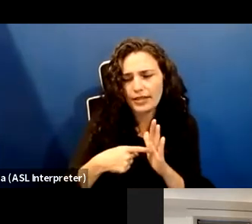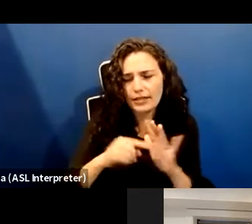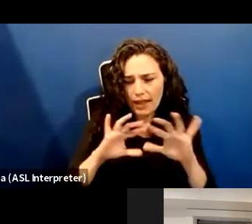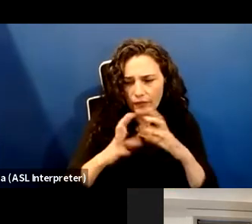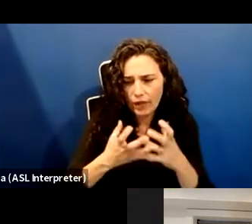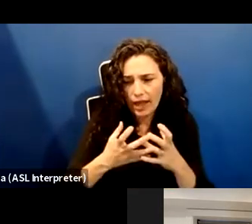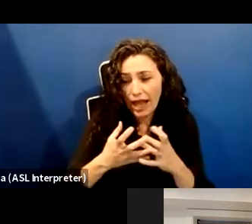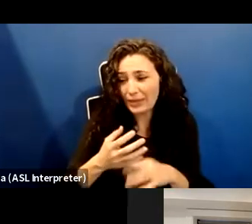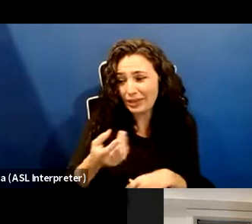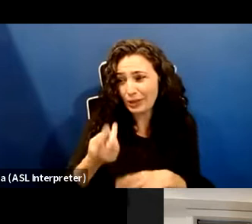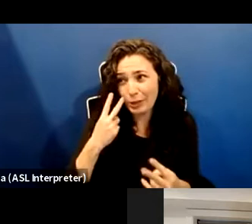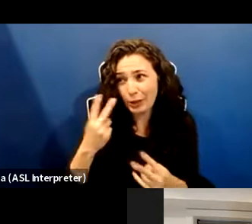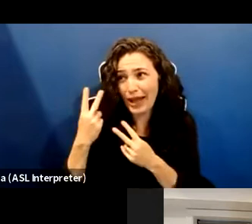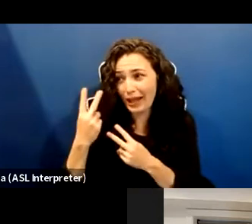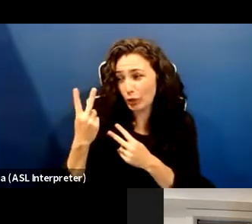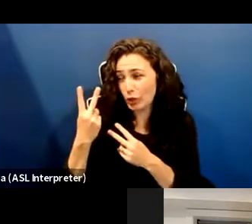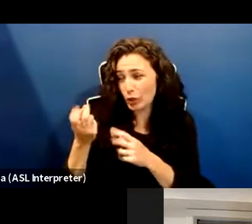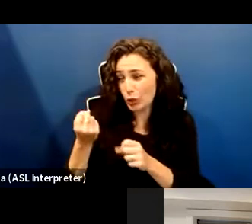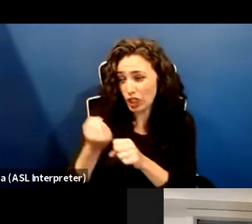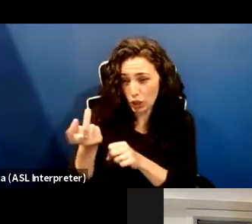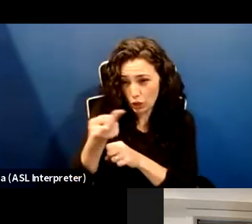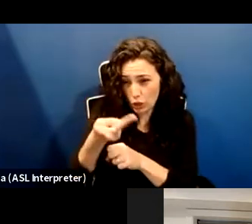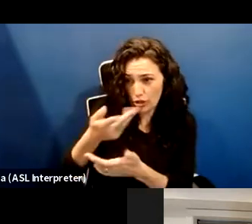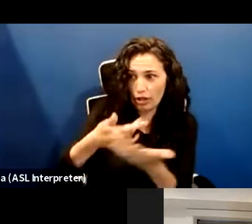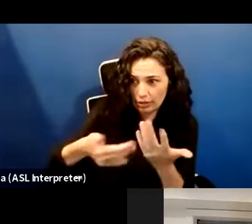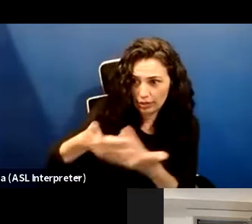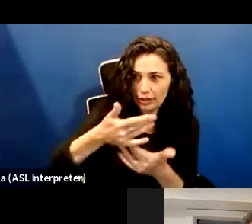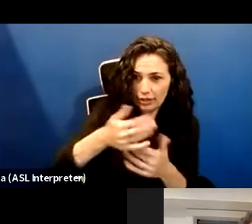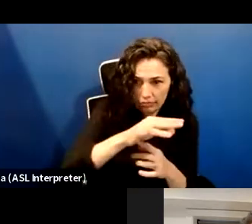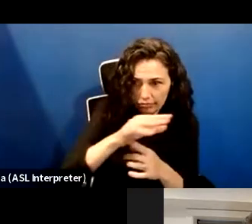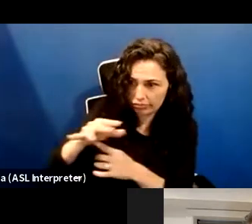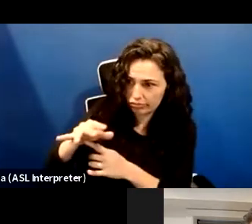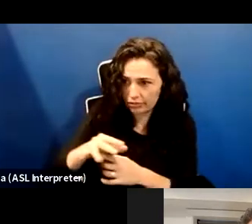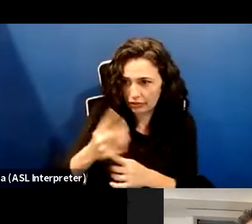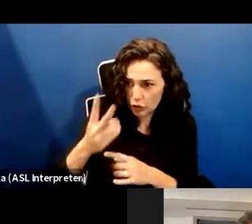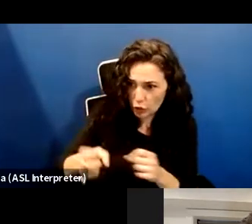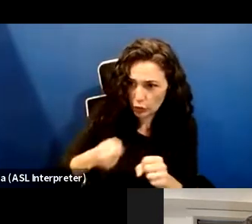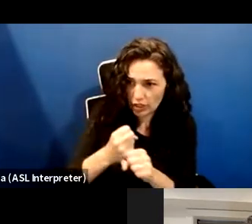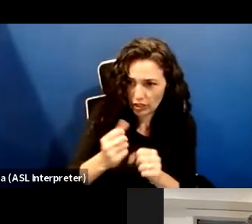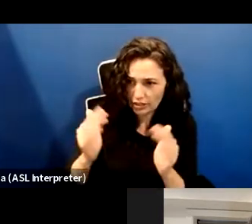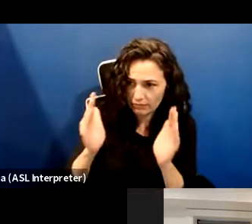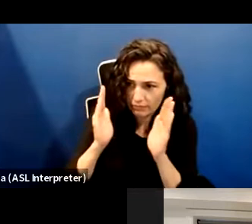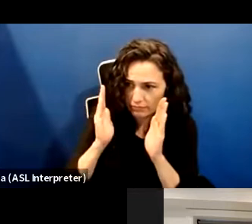is there a moment that stands out for each of you? I guess we can start with Mirtha.